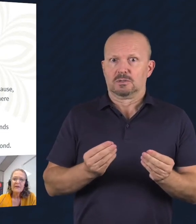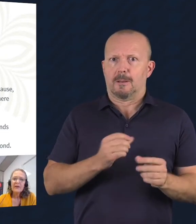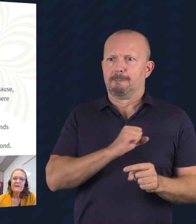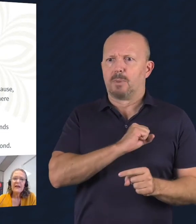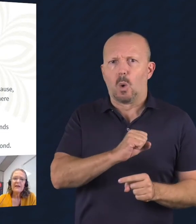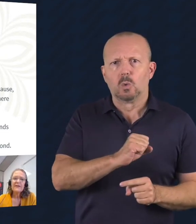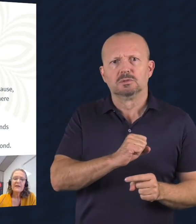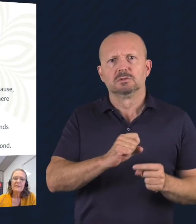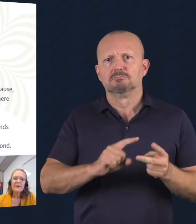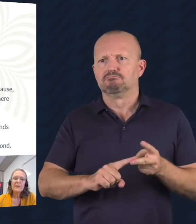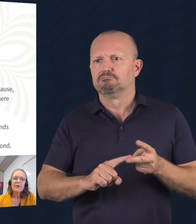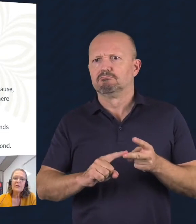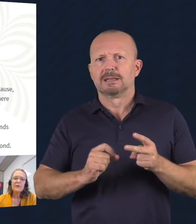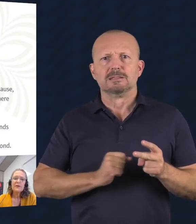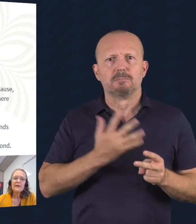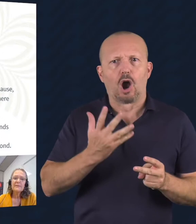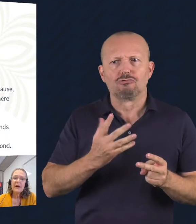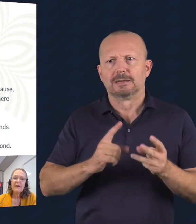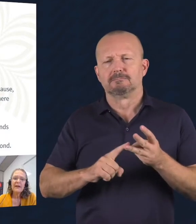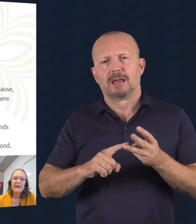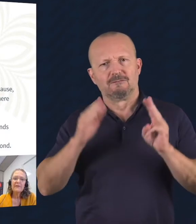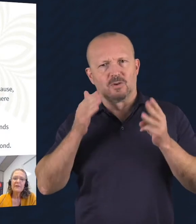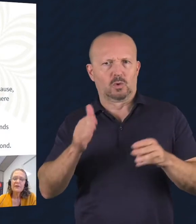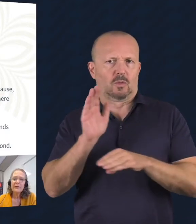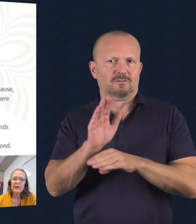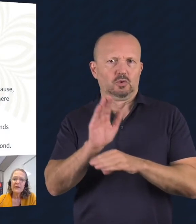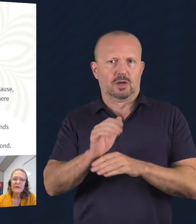Those values are to be bold, inspiring, and future-focused,